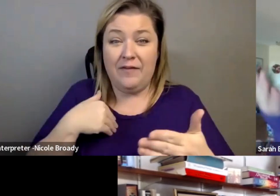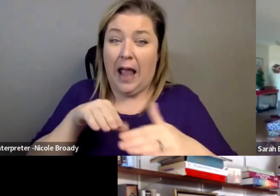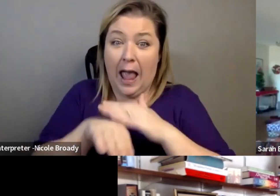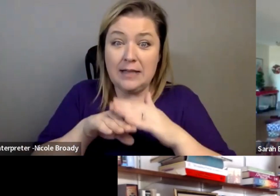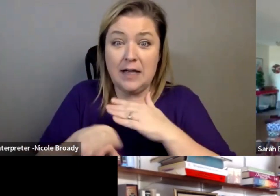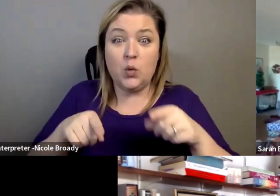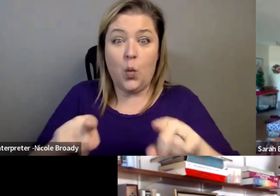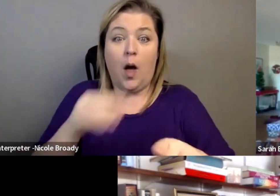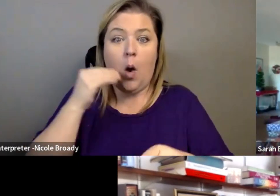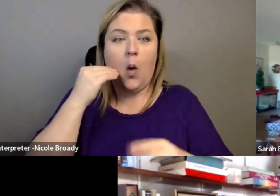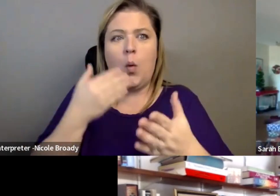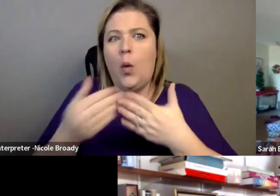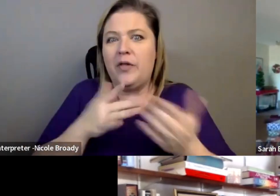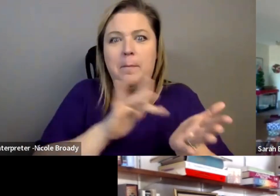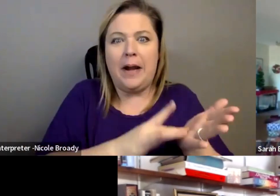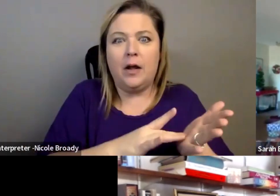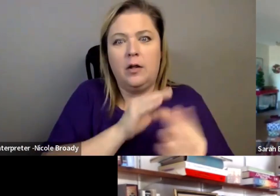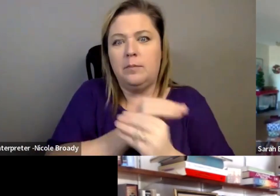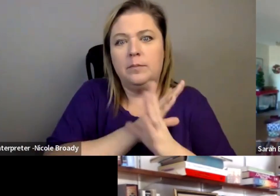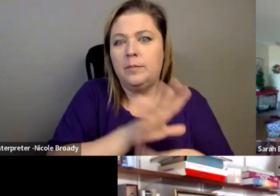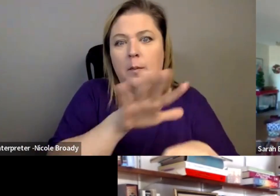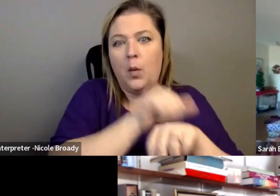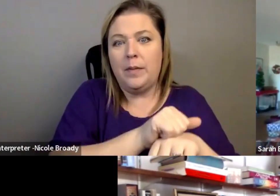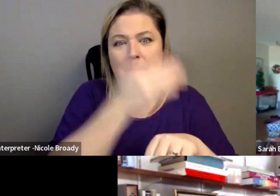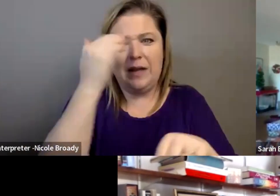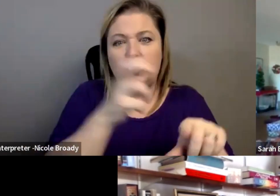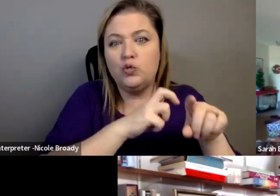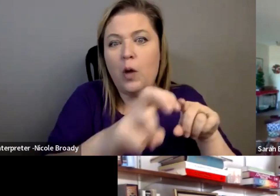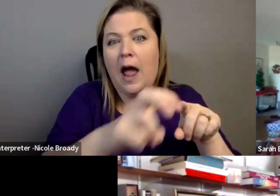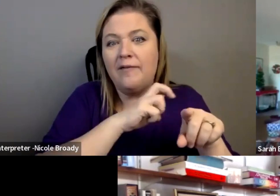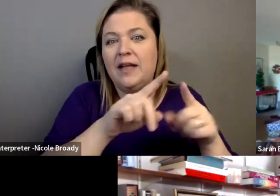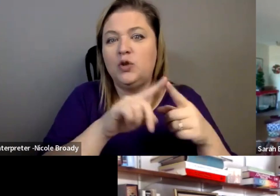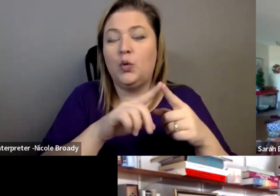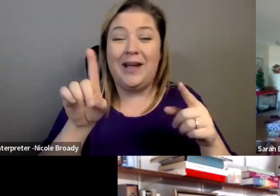through telehealth appointments, because traveling to a doctor's office can be burdensome, and